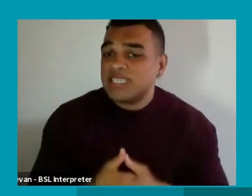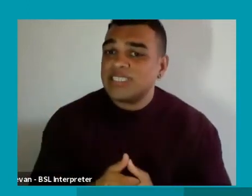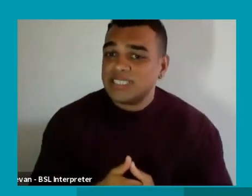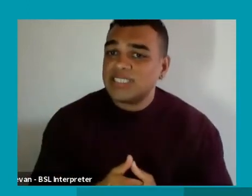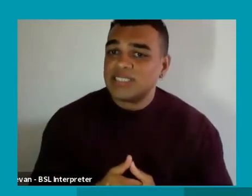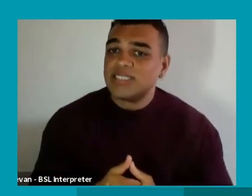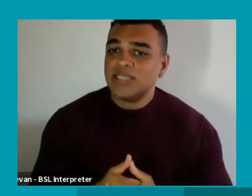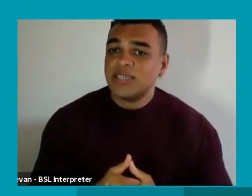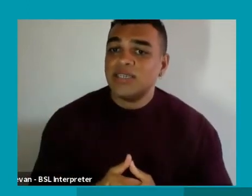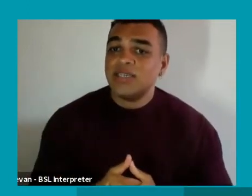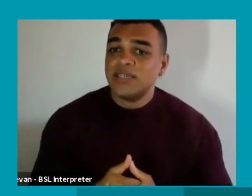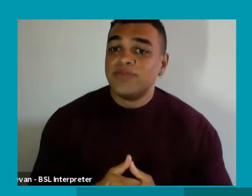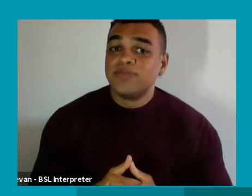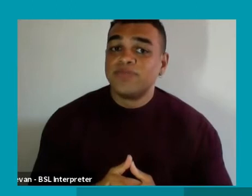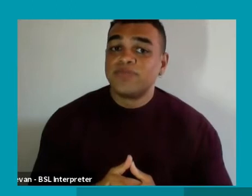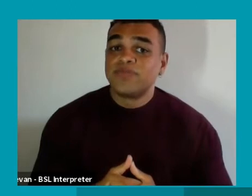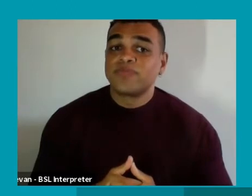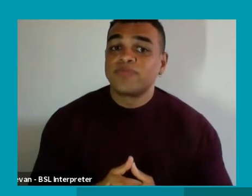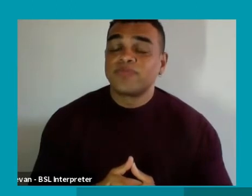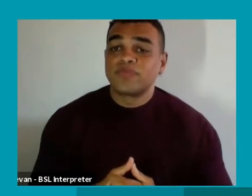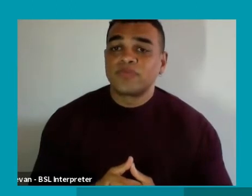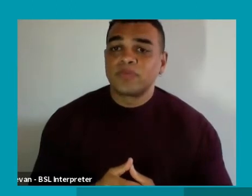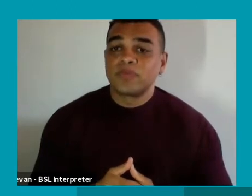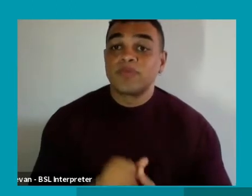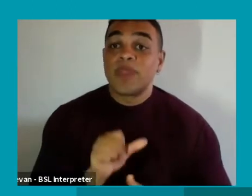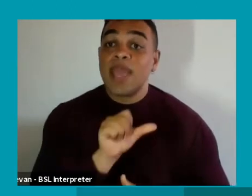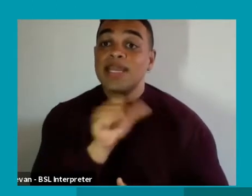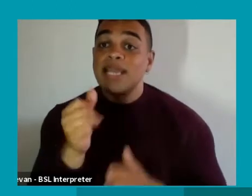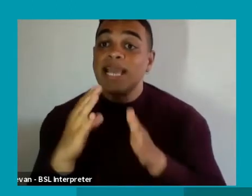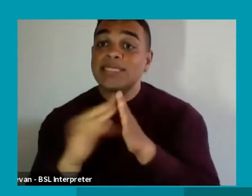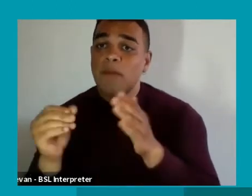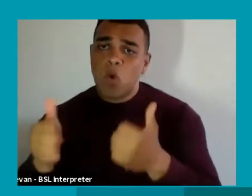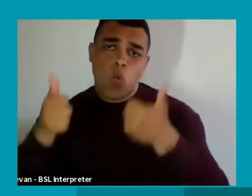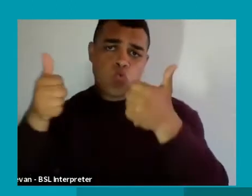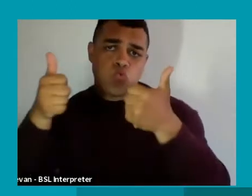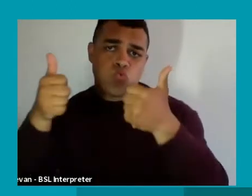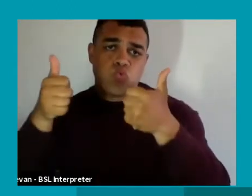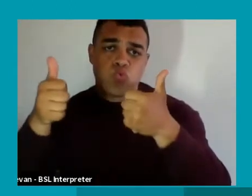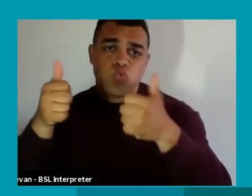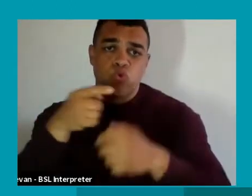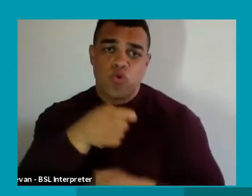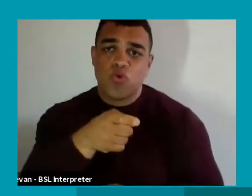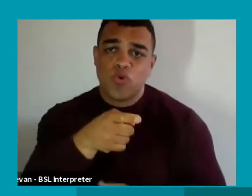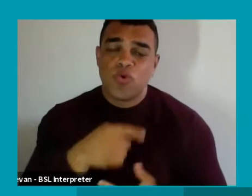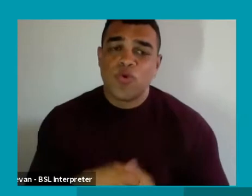On the other hand, Toby next slide, please. Strong professional statement might be.